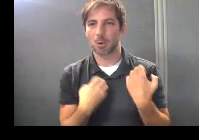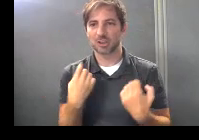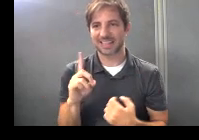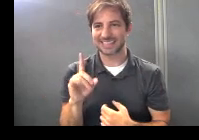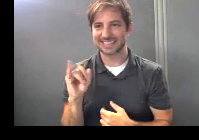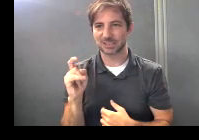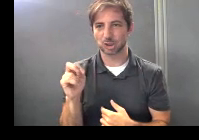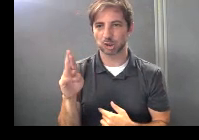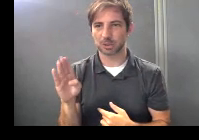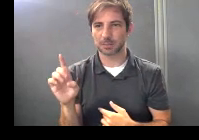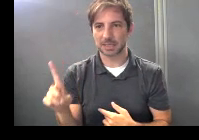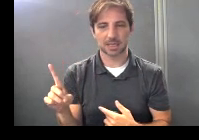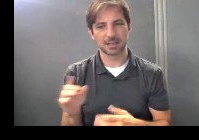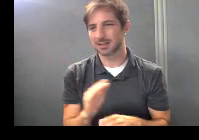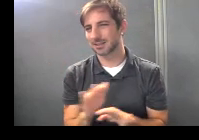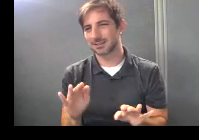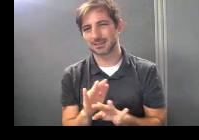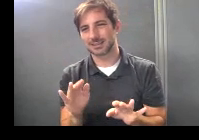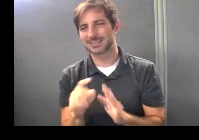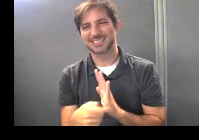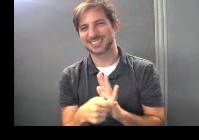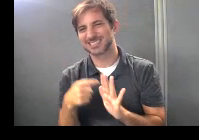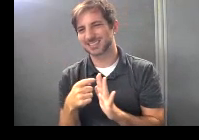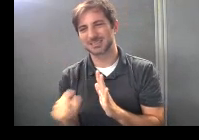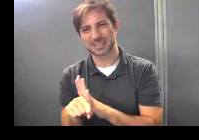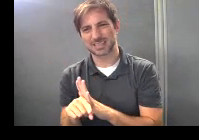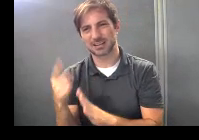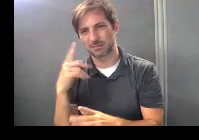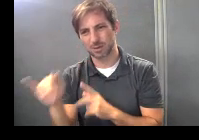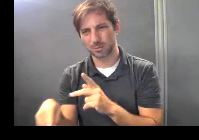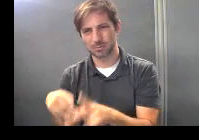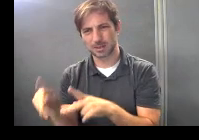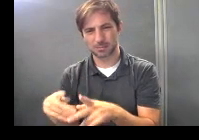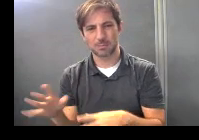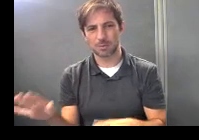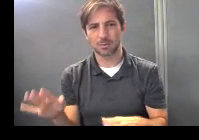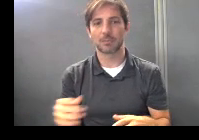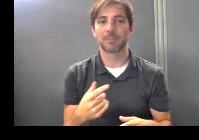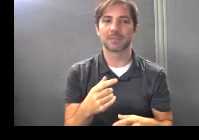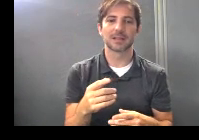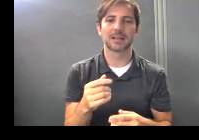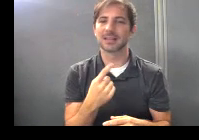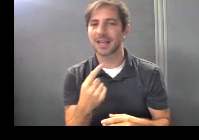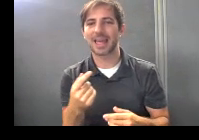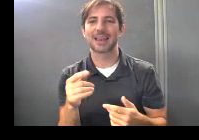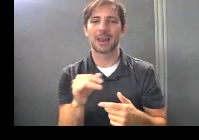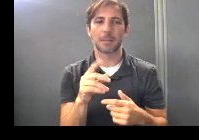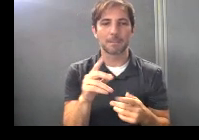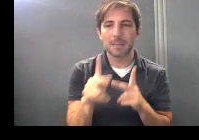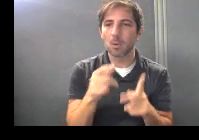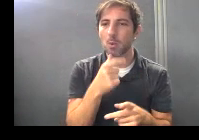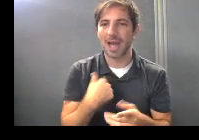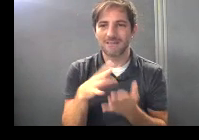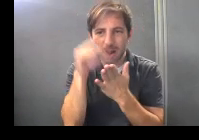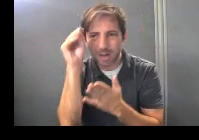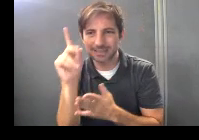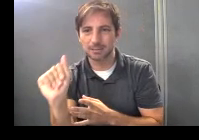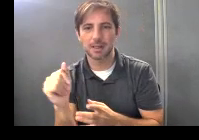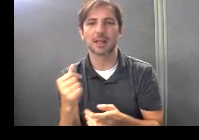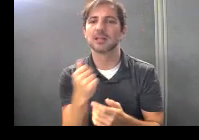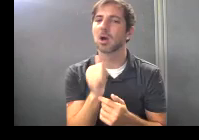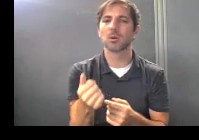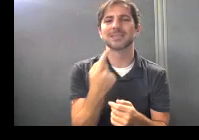ISSUES. PLEASE AVOID THE "R" WORD.